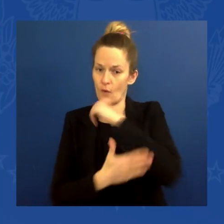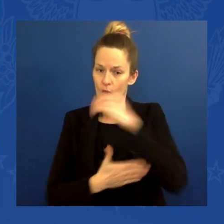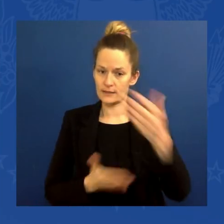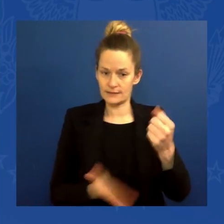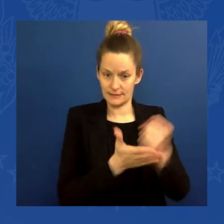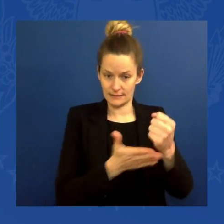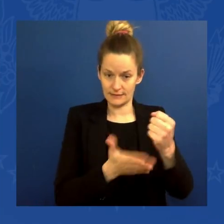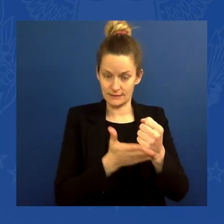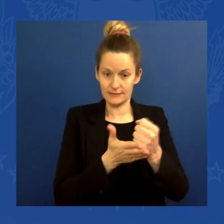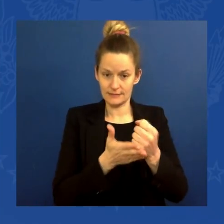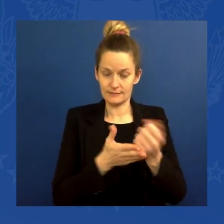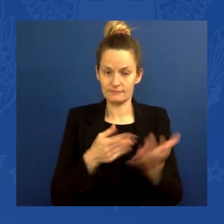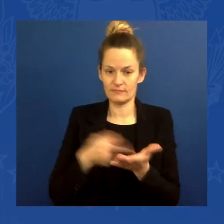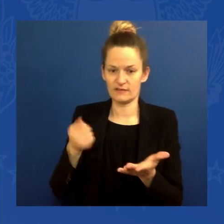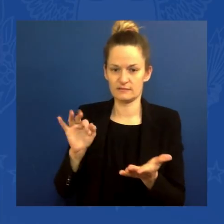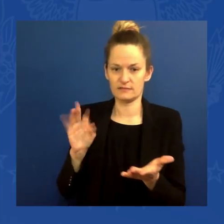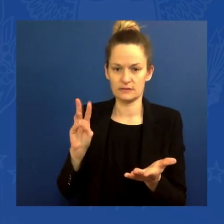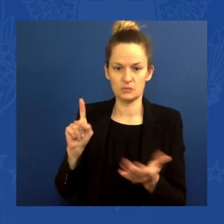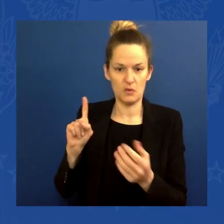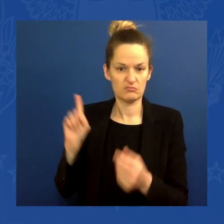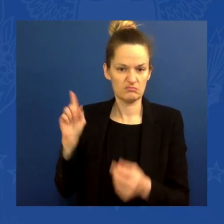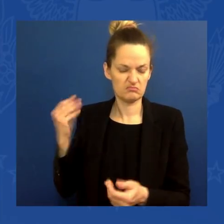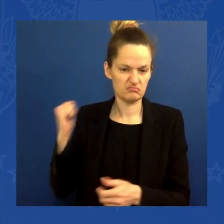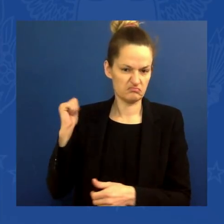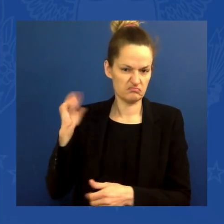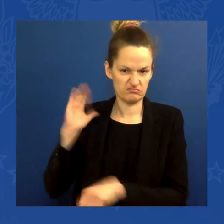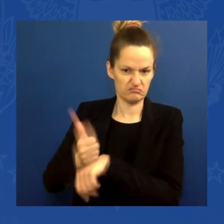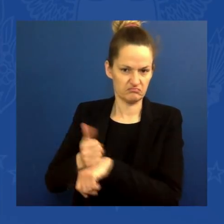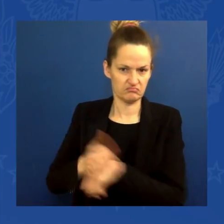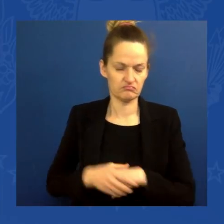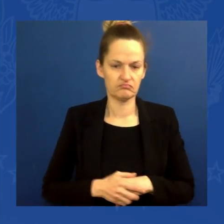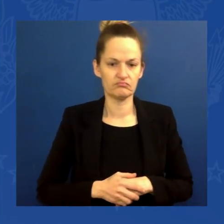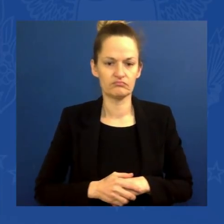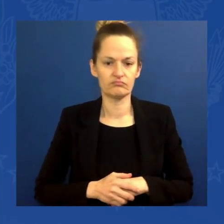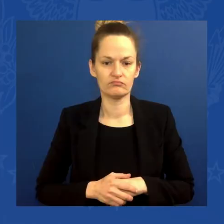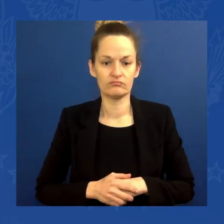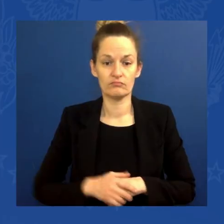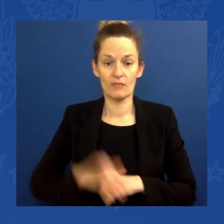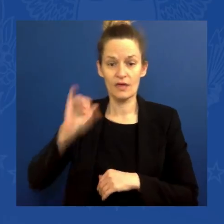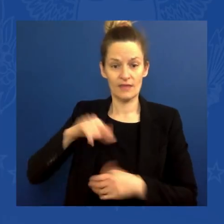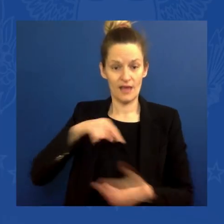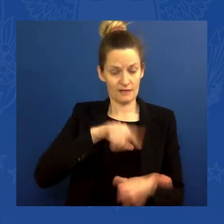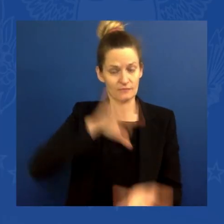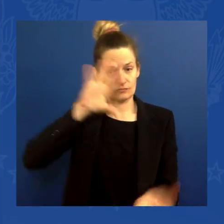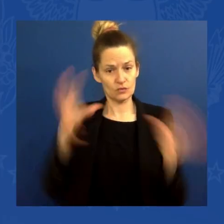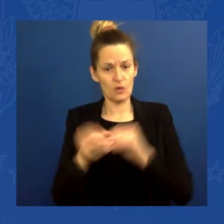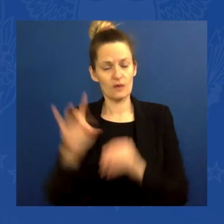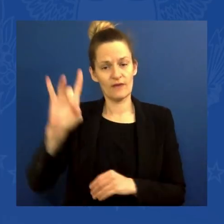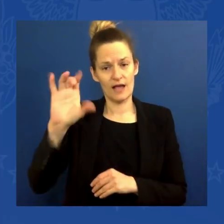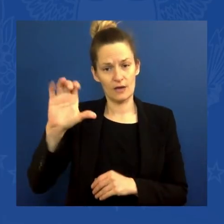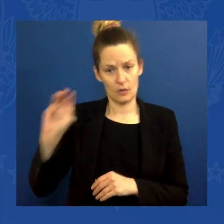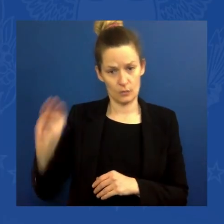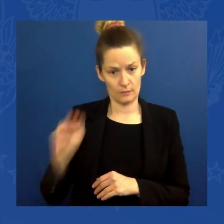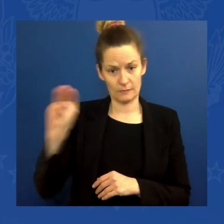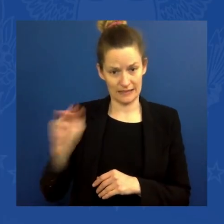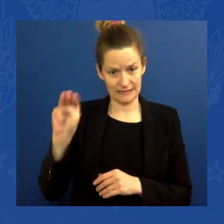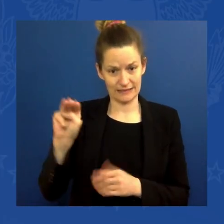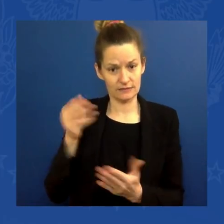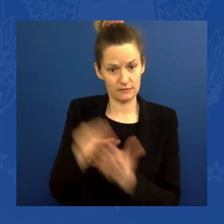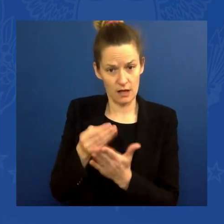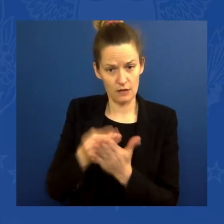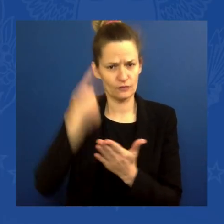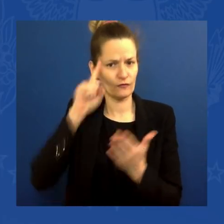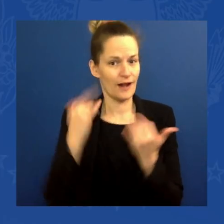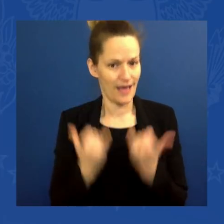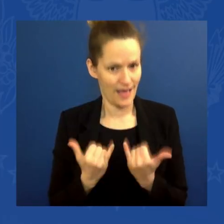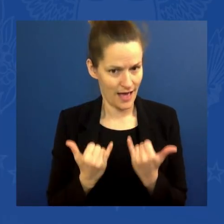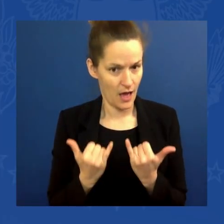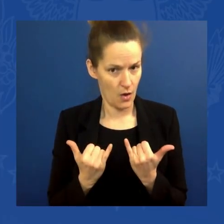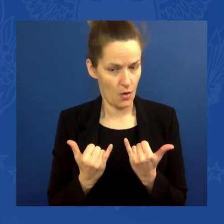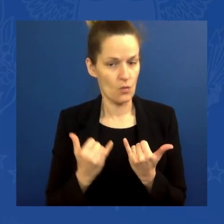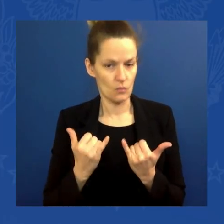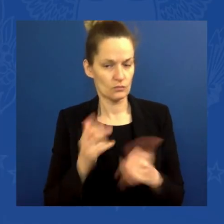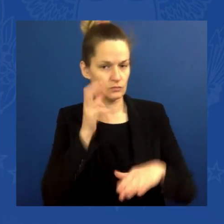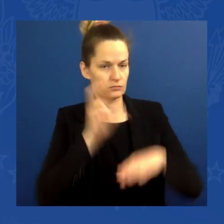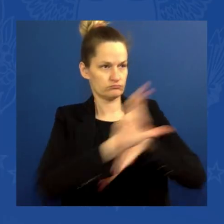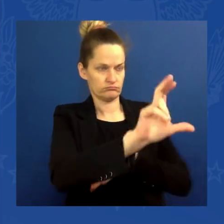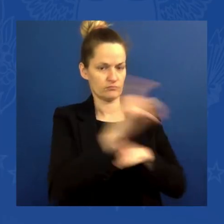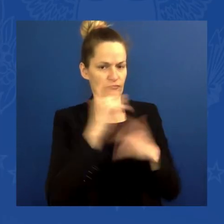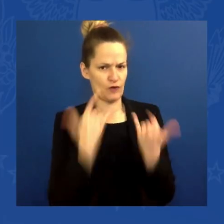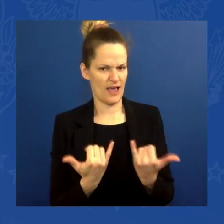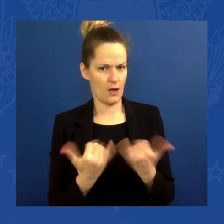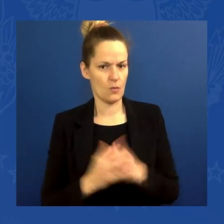a total of $800 million in defense articles.